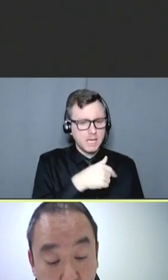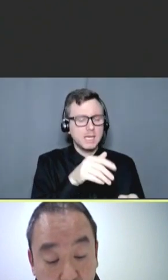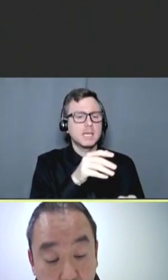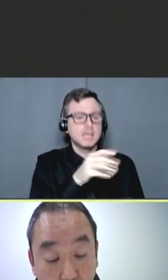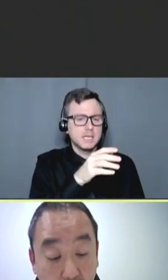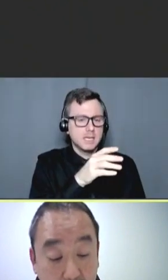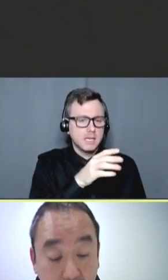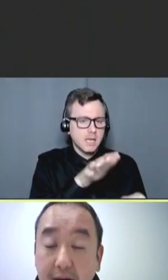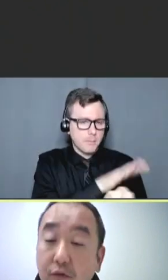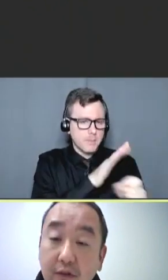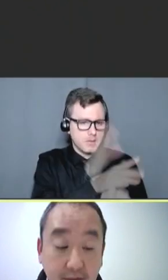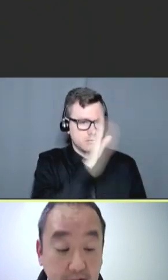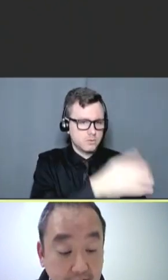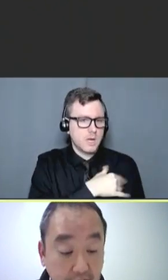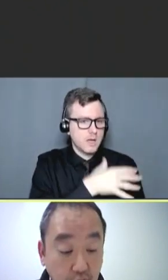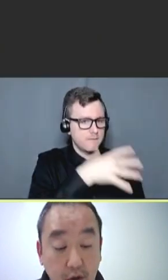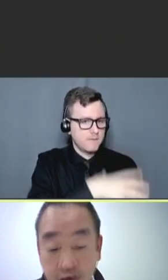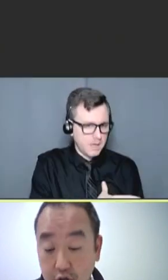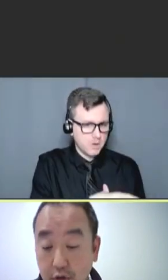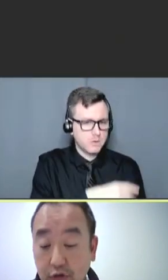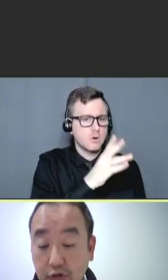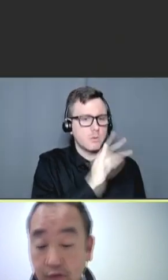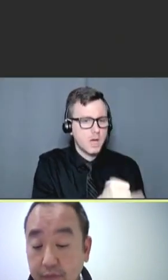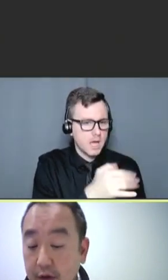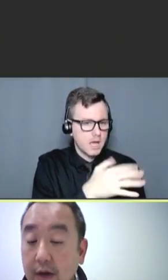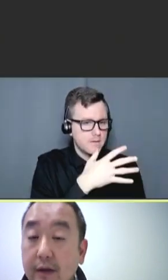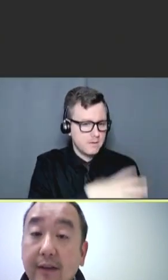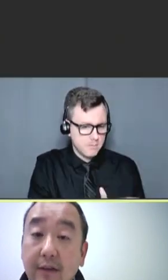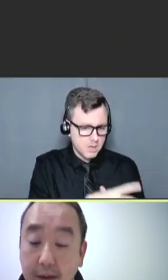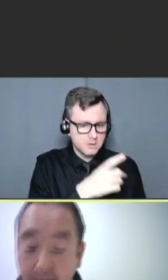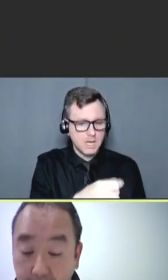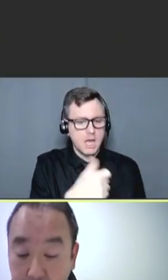20 percent more likely to have received at least one dose. Next slide, please.